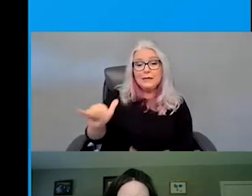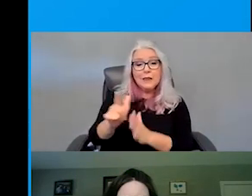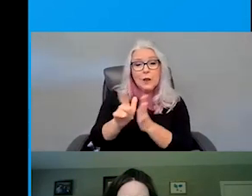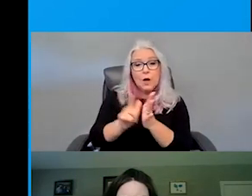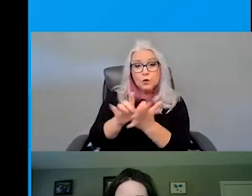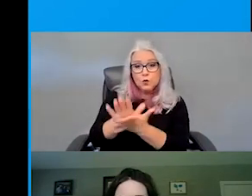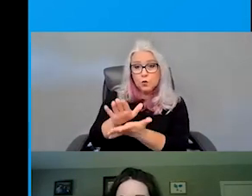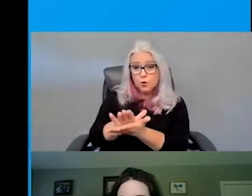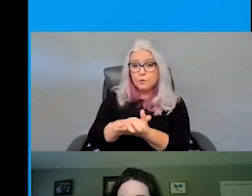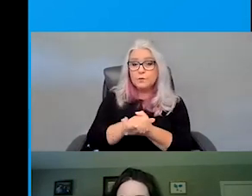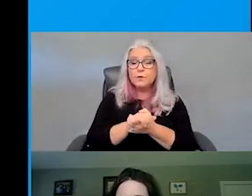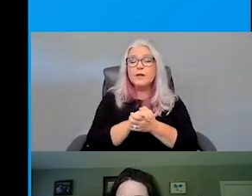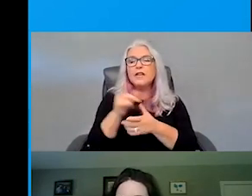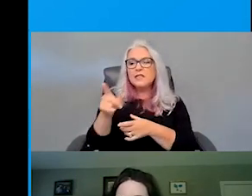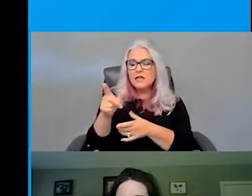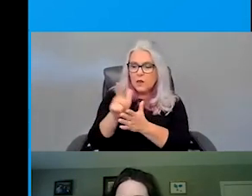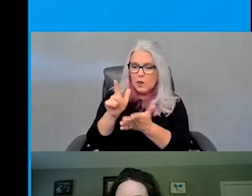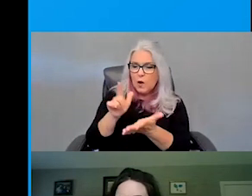former disability law clinic and